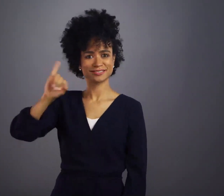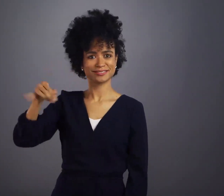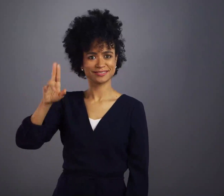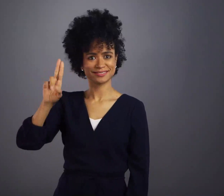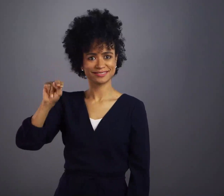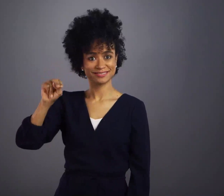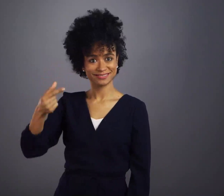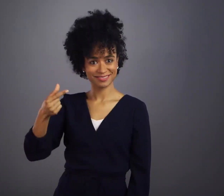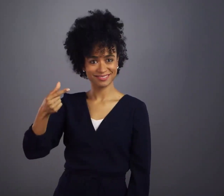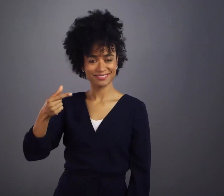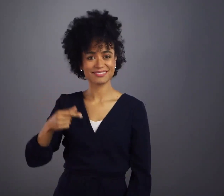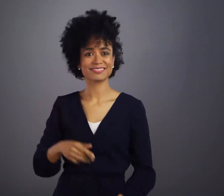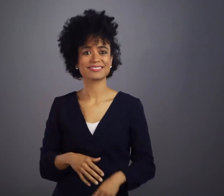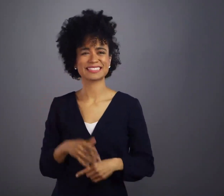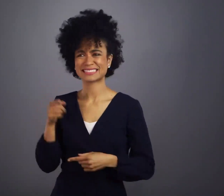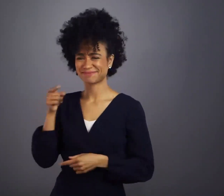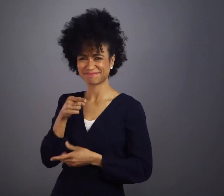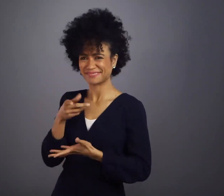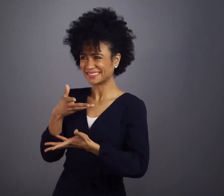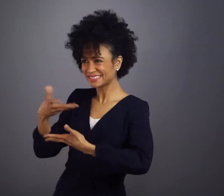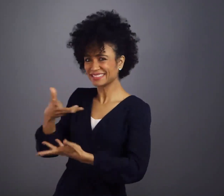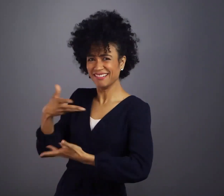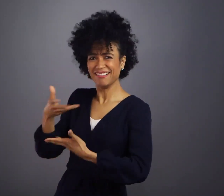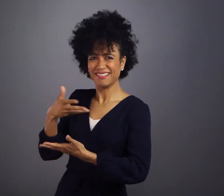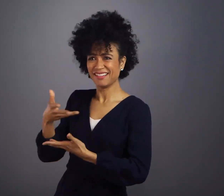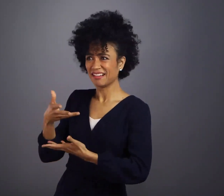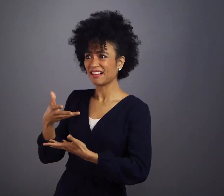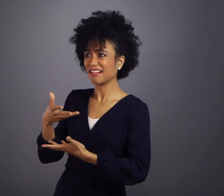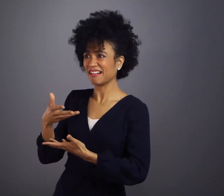(the psychiatrist, Dr. Jung) who prescribed for him.